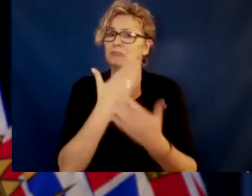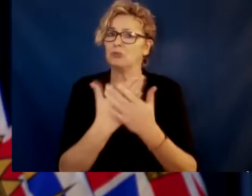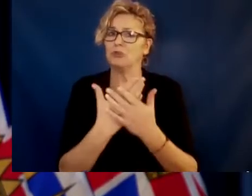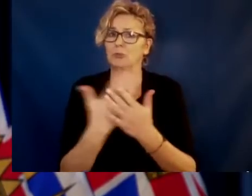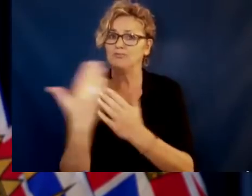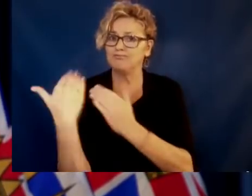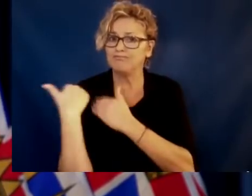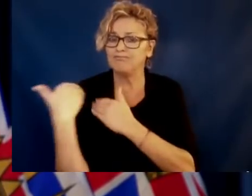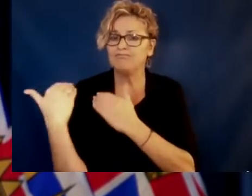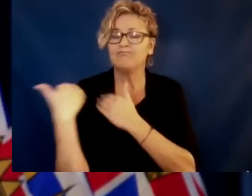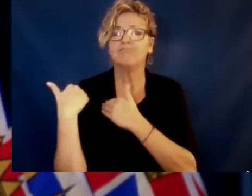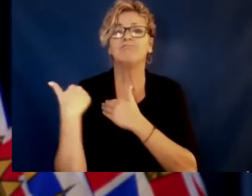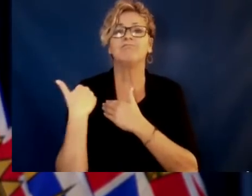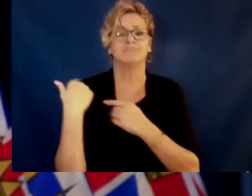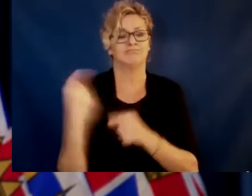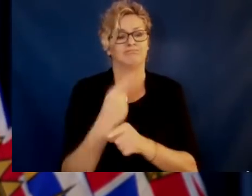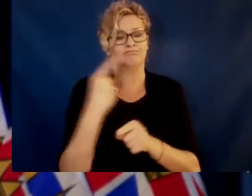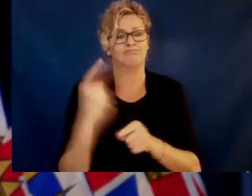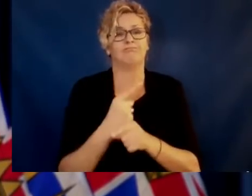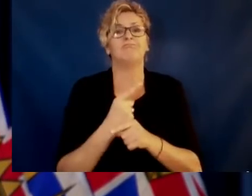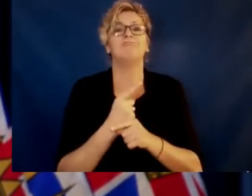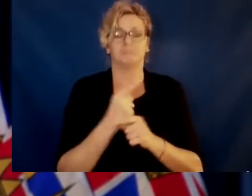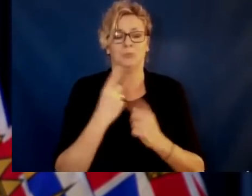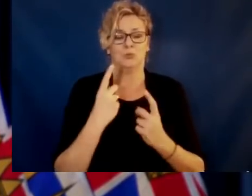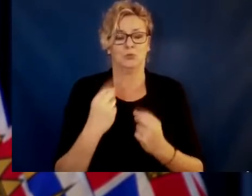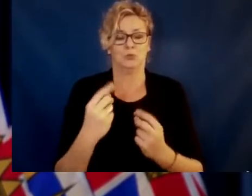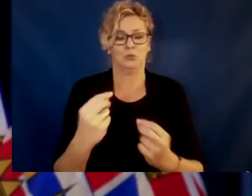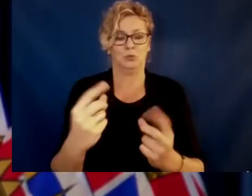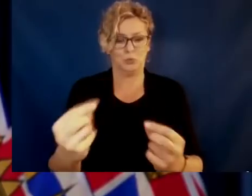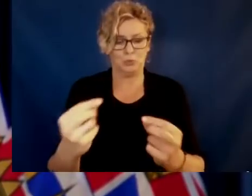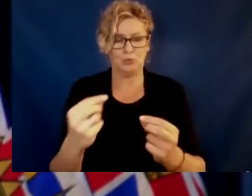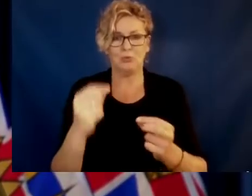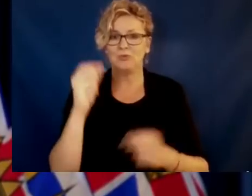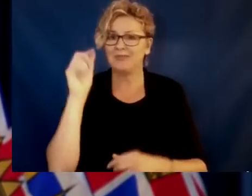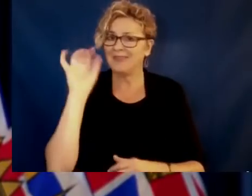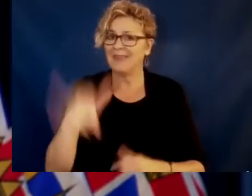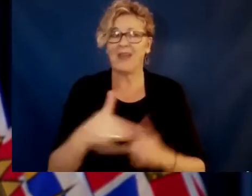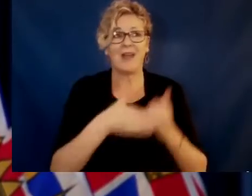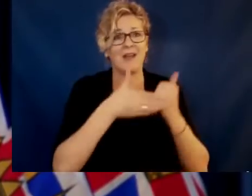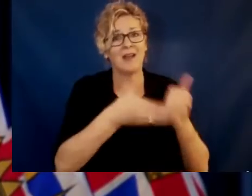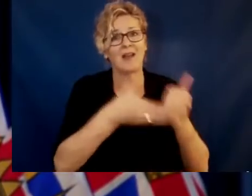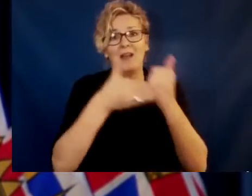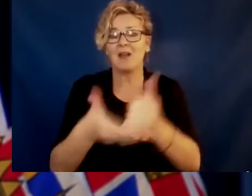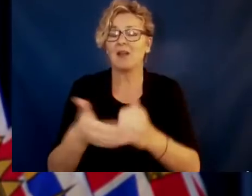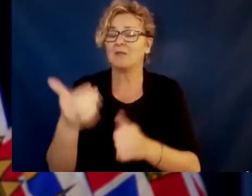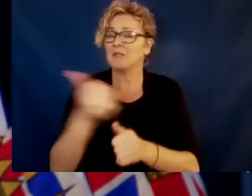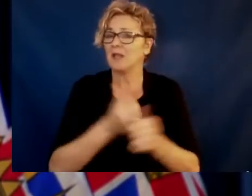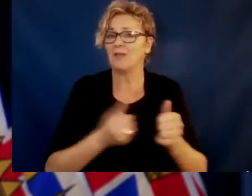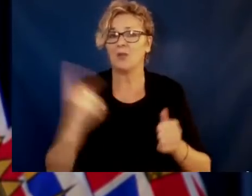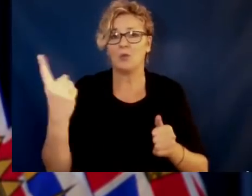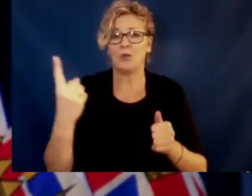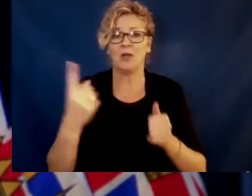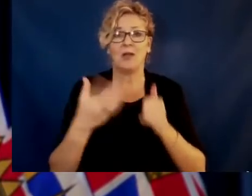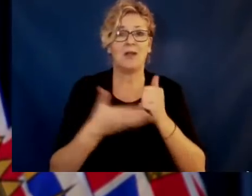What we do personally helps everyone around us, and it also helps our public health teams, helps our health care